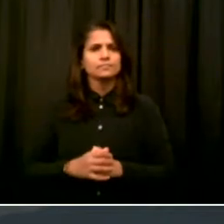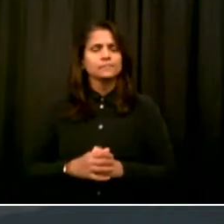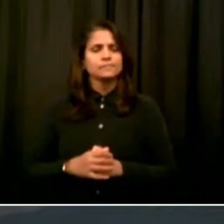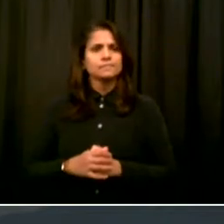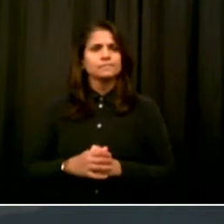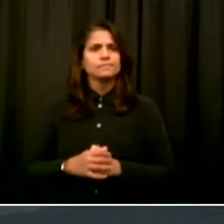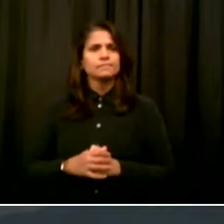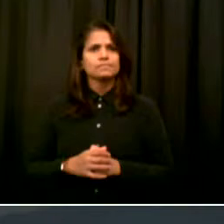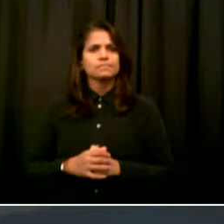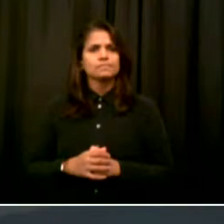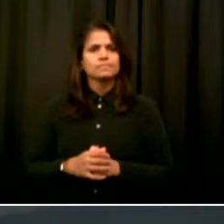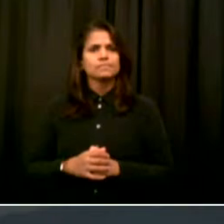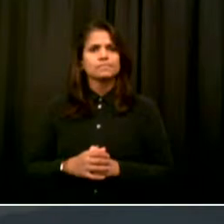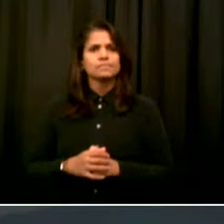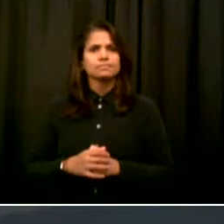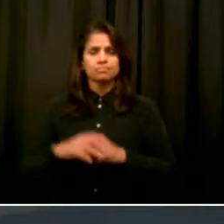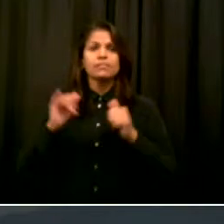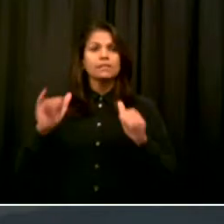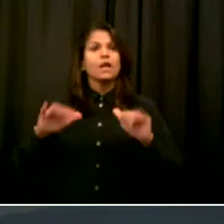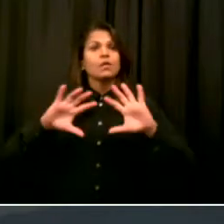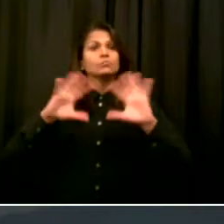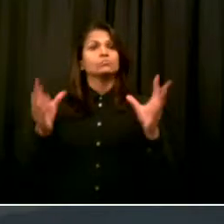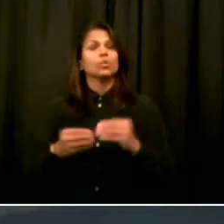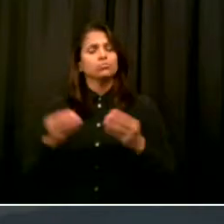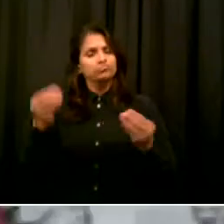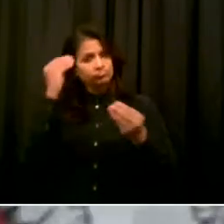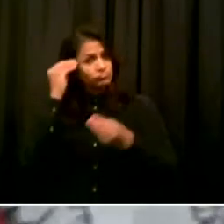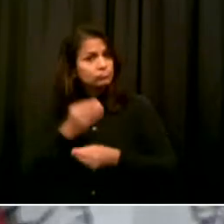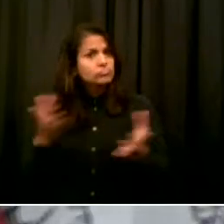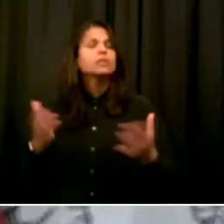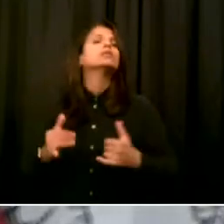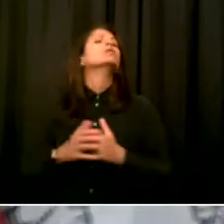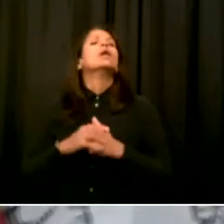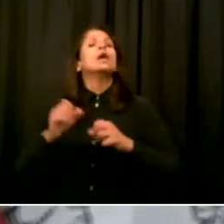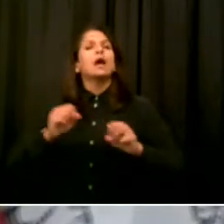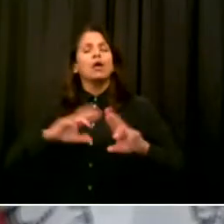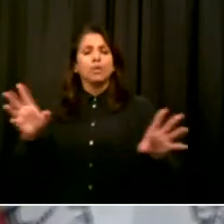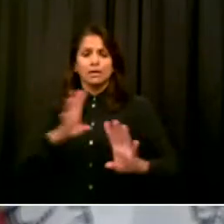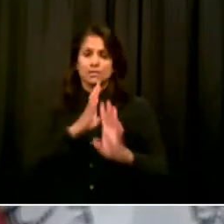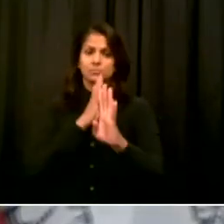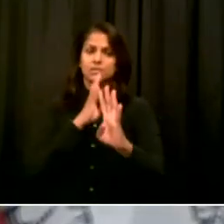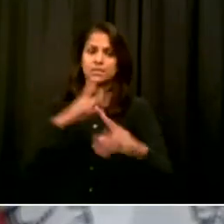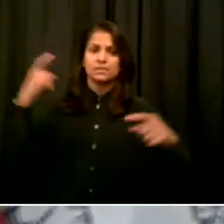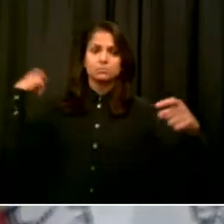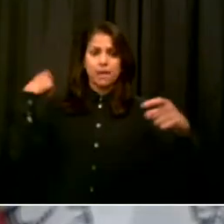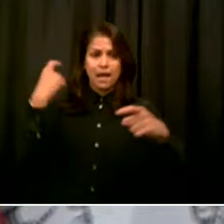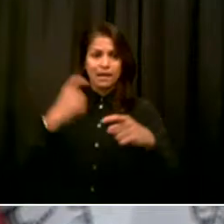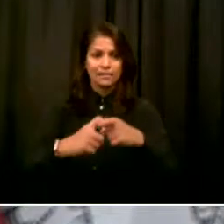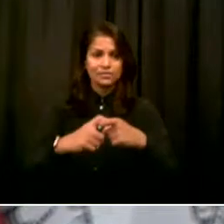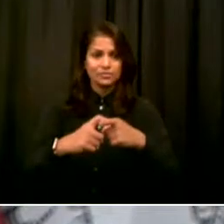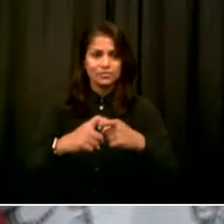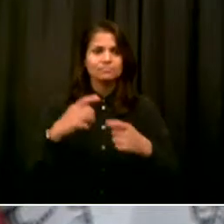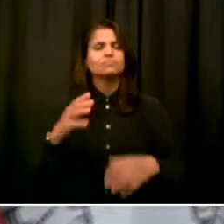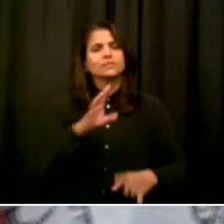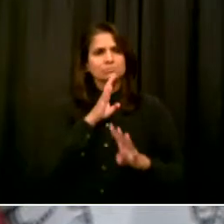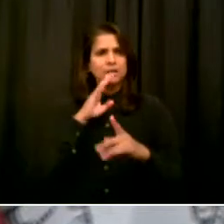OFF IN THE CITY, BUT IT IS A NUMBER WWE NWAWAT TO DO A LOT